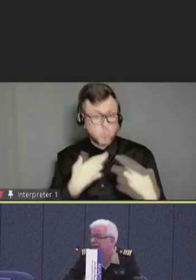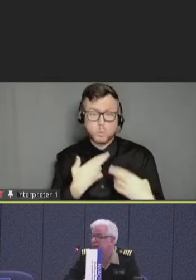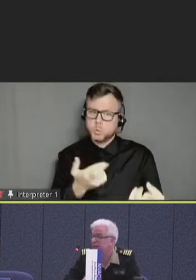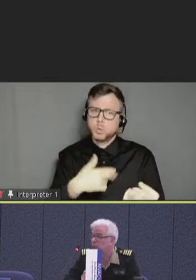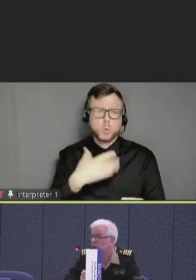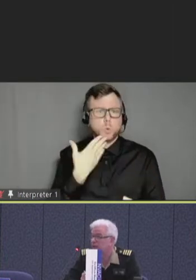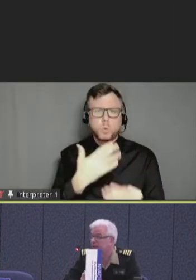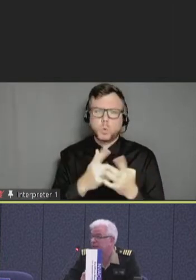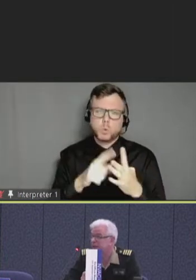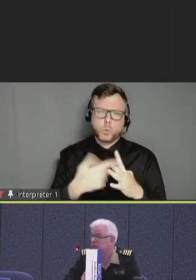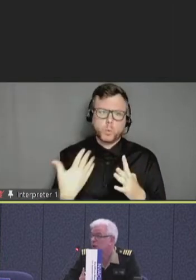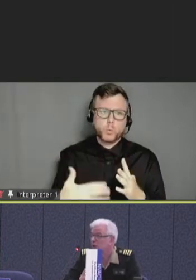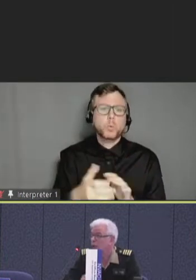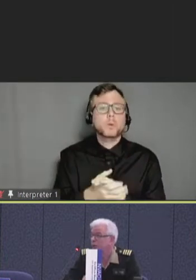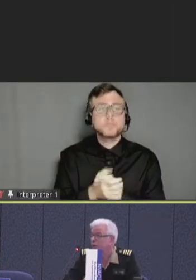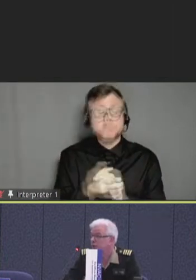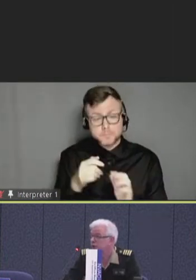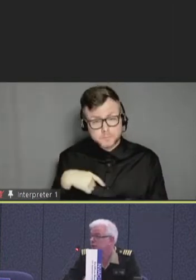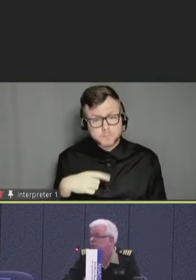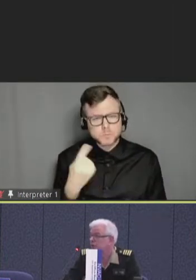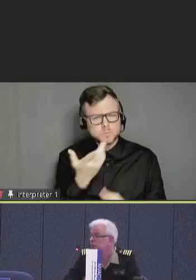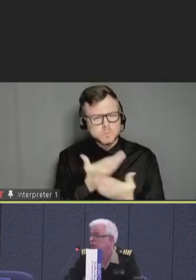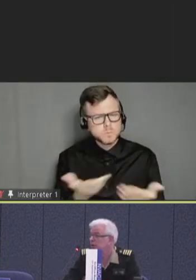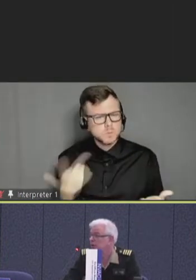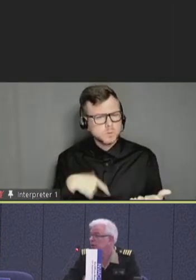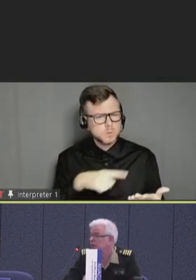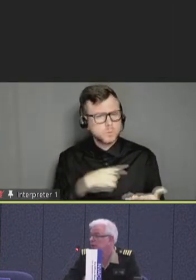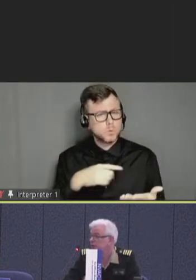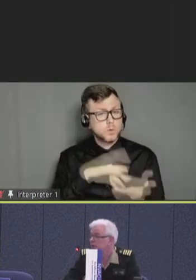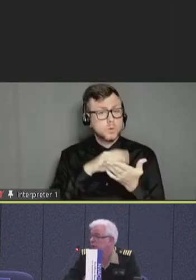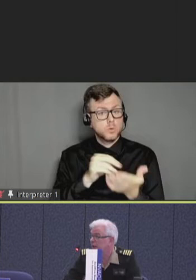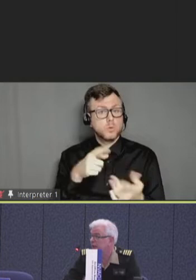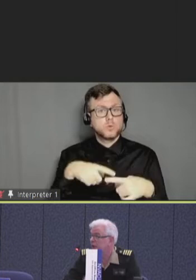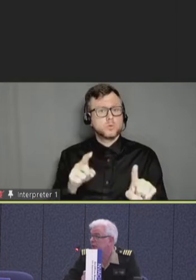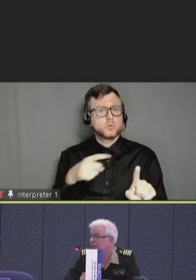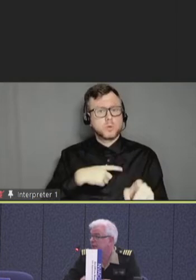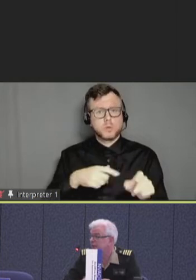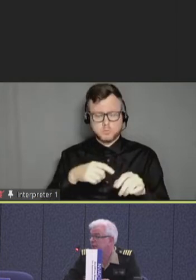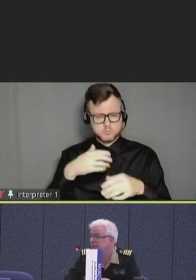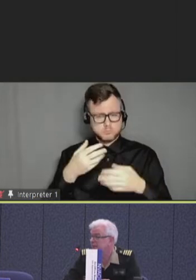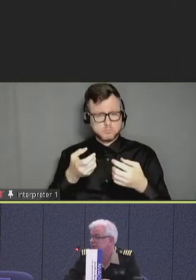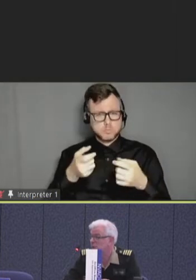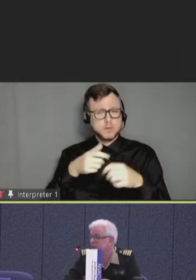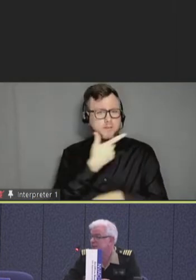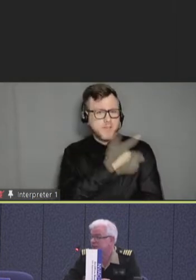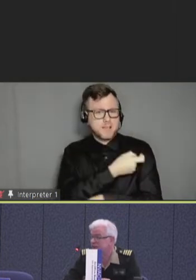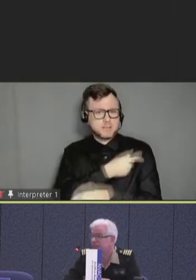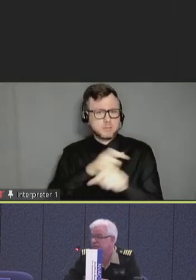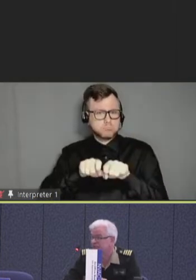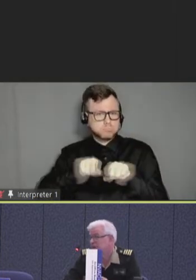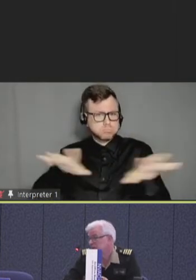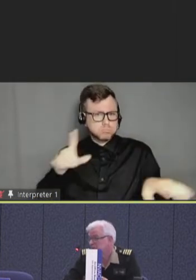I think one of the things we learned during the rollout of the COVID-19 vaccines was the